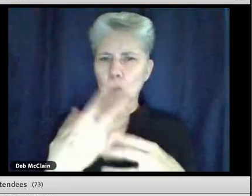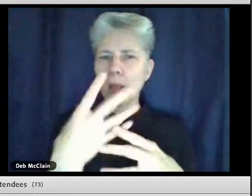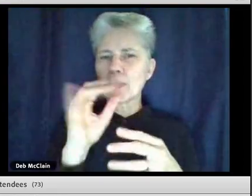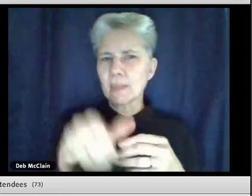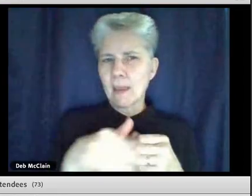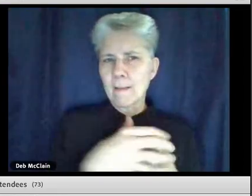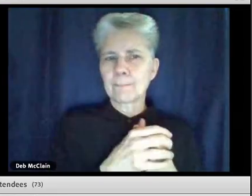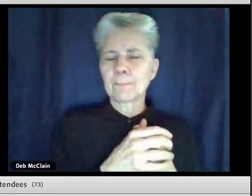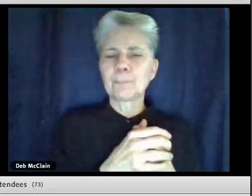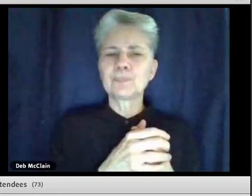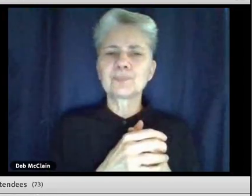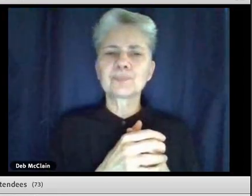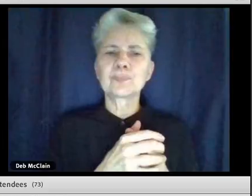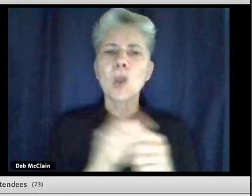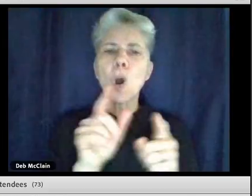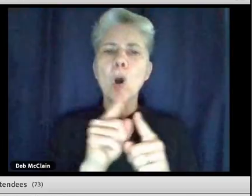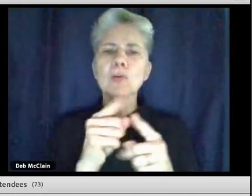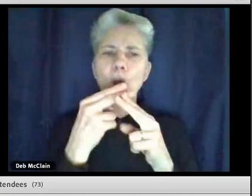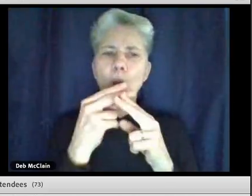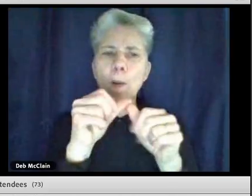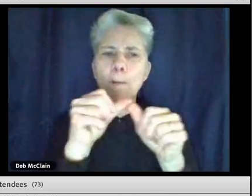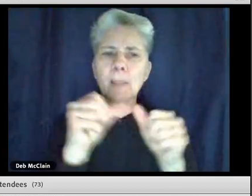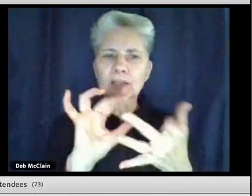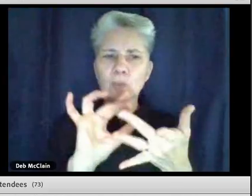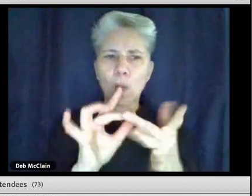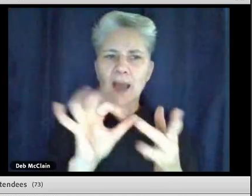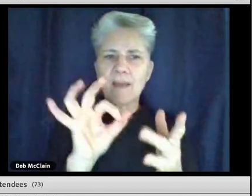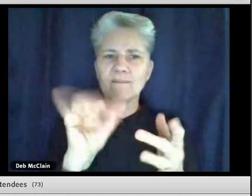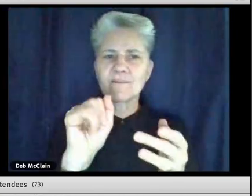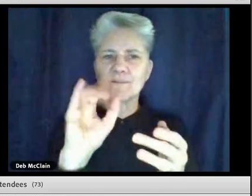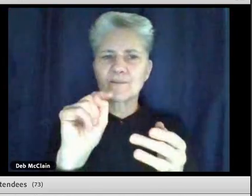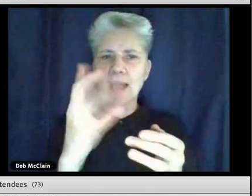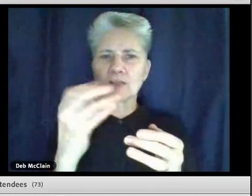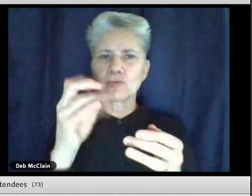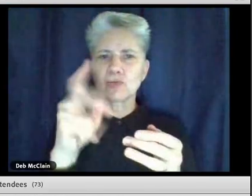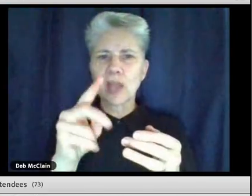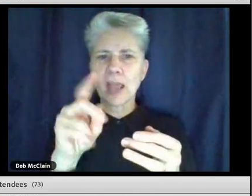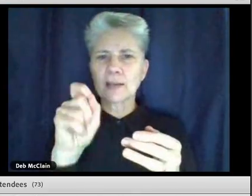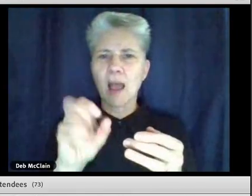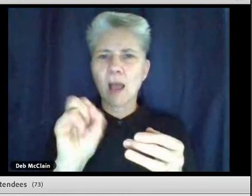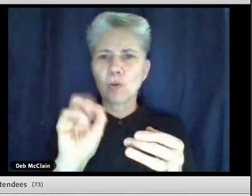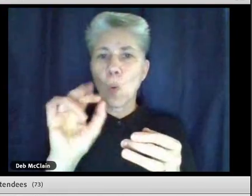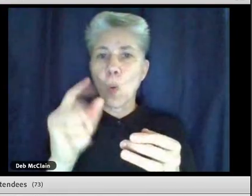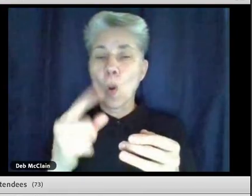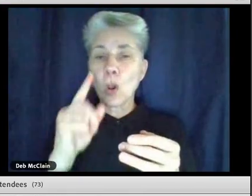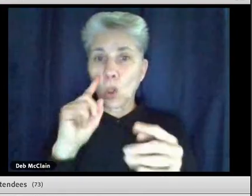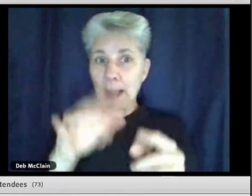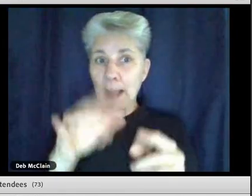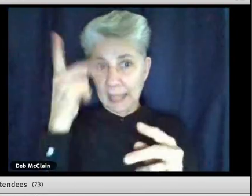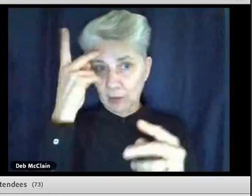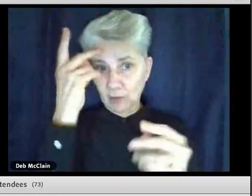that are in the news politically, something you can go to. There is a site called factcheck.org.